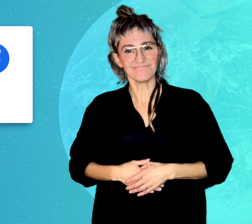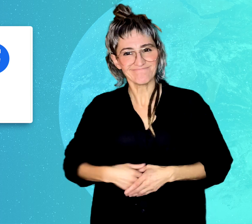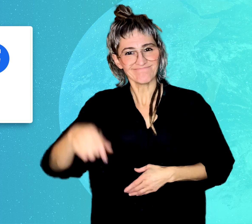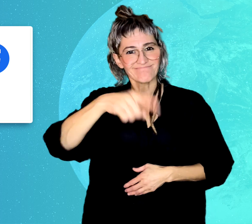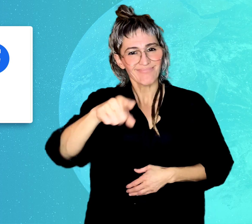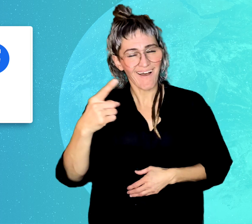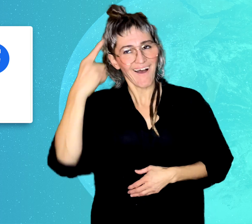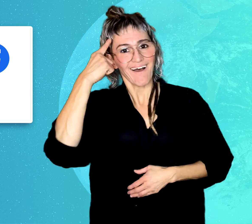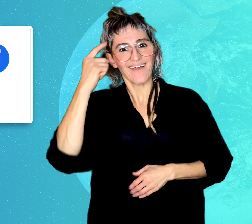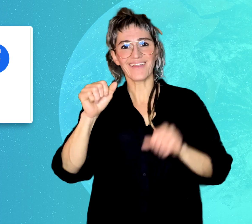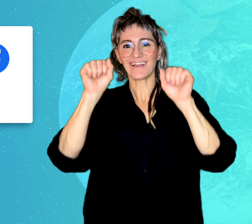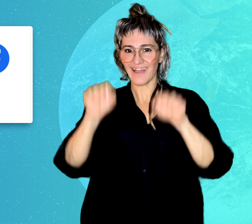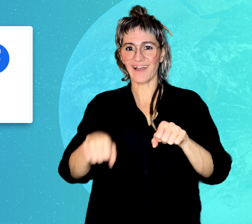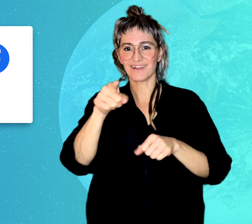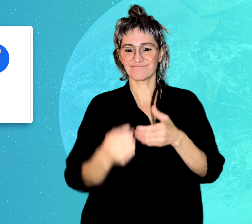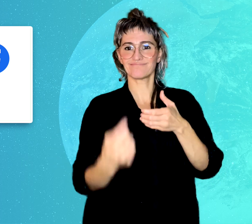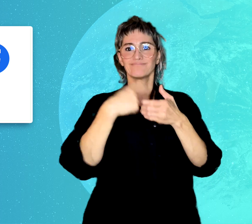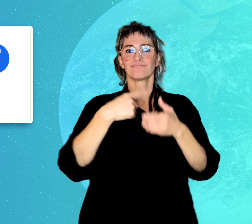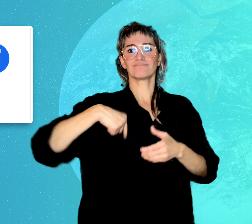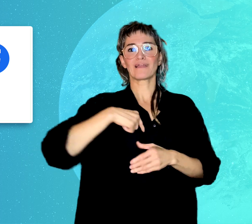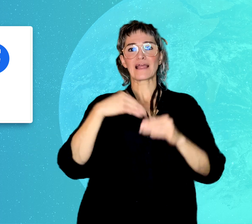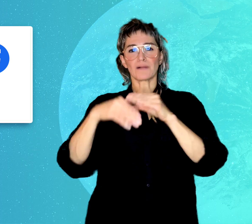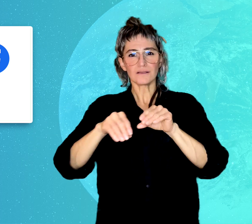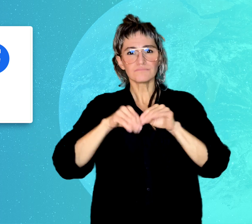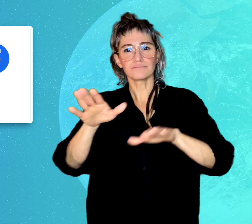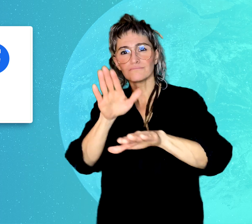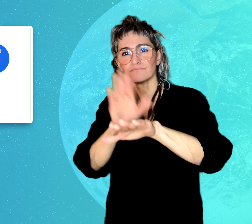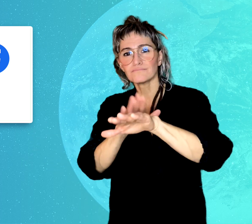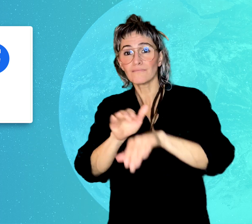Be sure to subscribe to our email newsletter